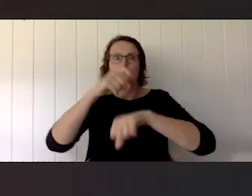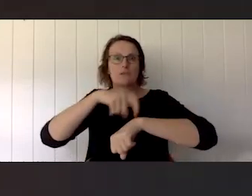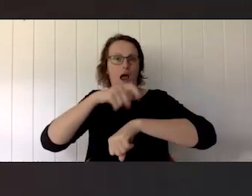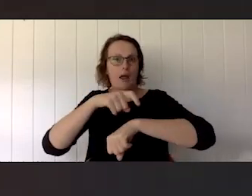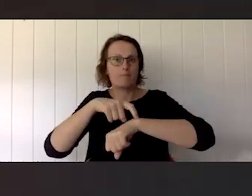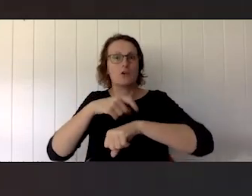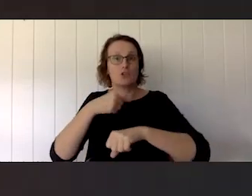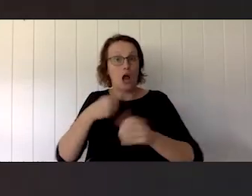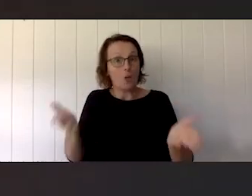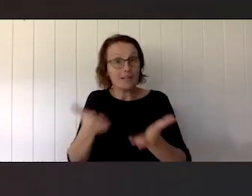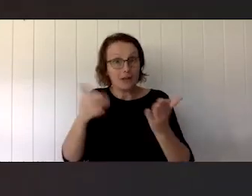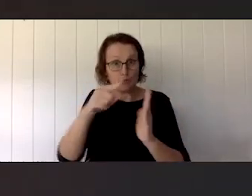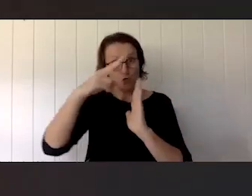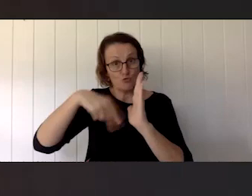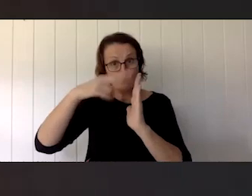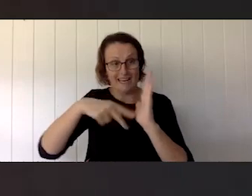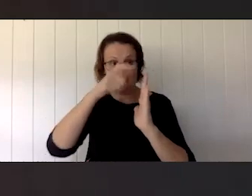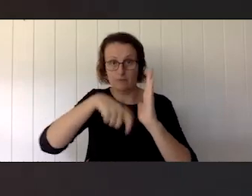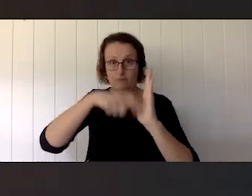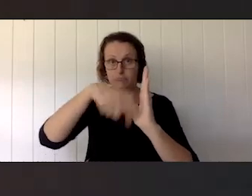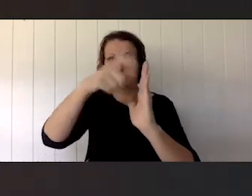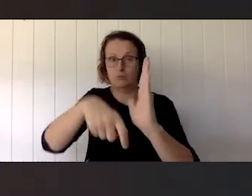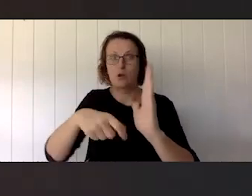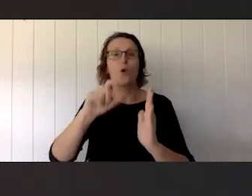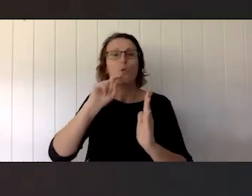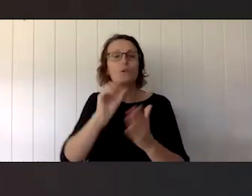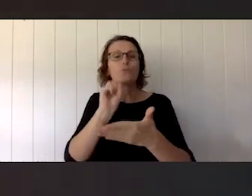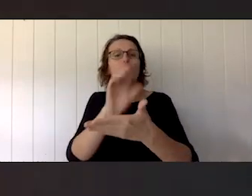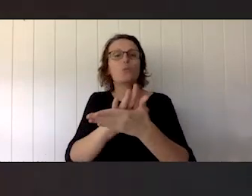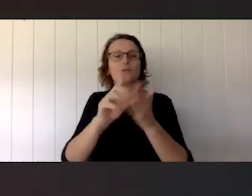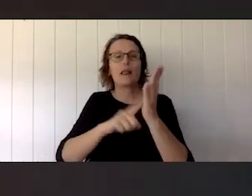really encourage you to have a read. Someone will post a link to that in